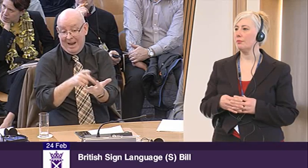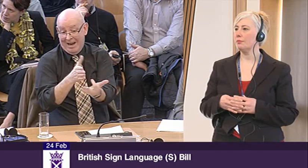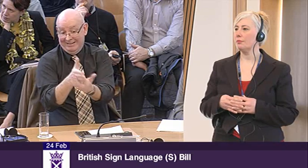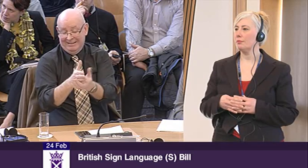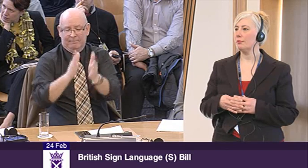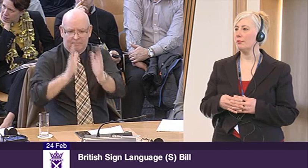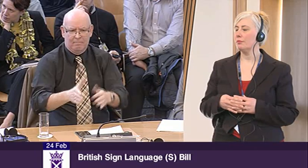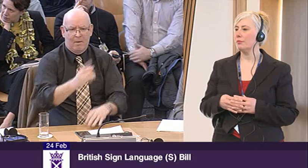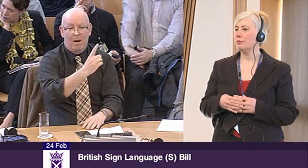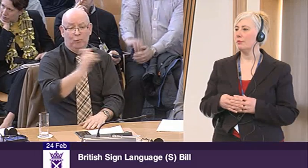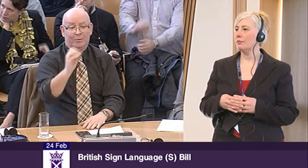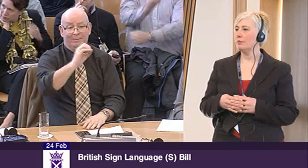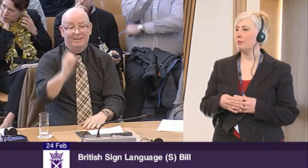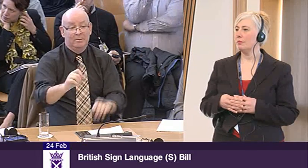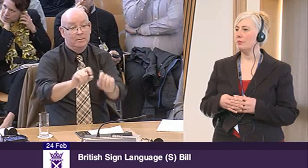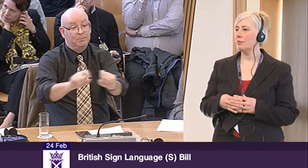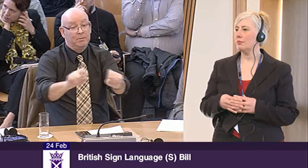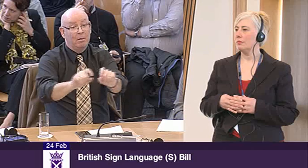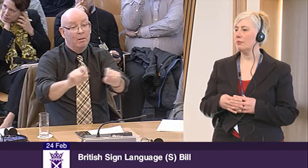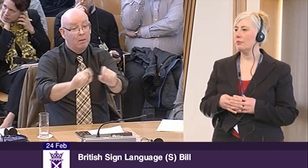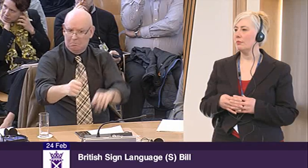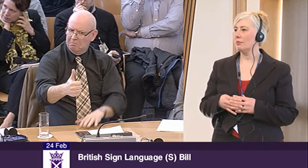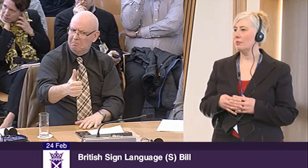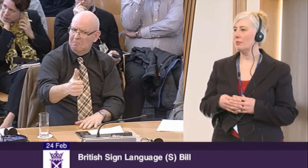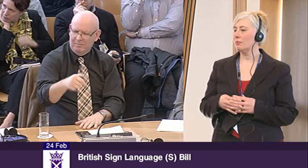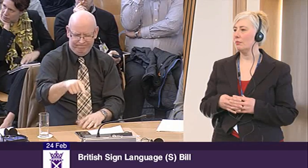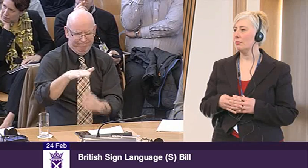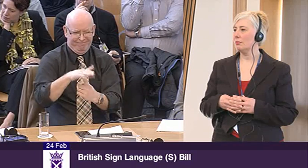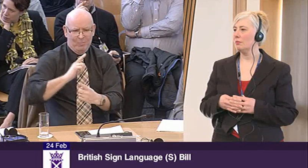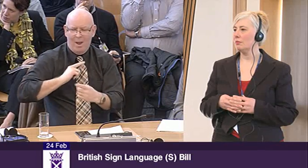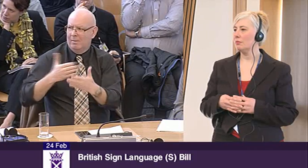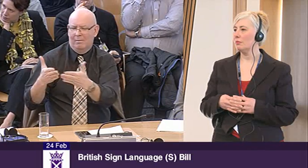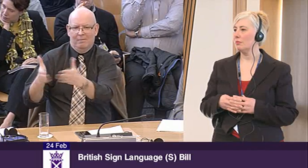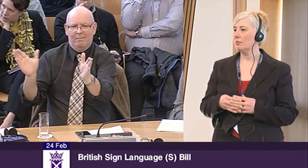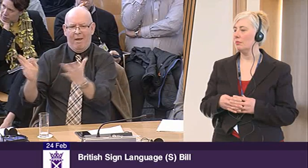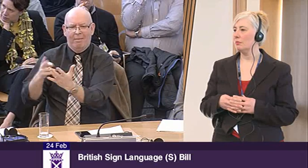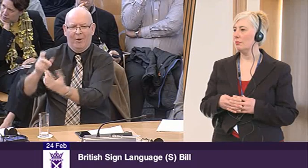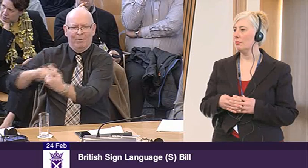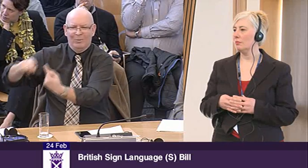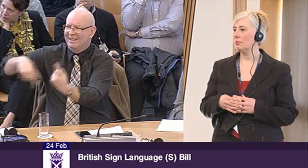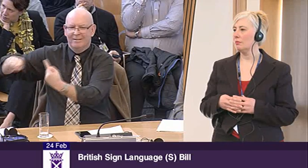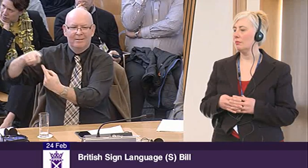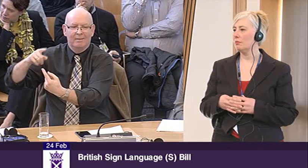what is not working. The Communications Act 2003 contains a 100 per cent requirement for